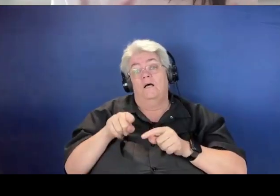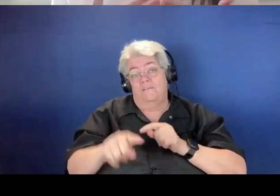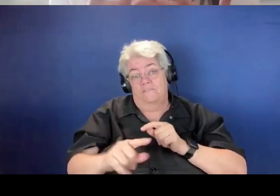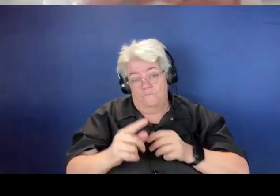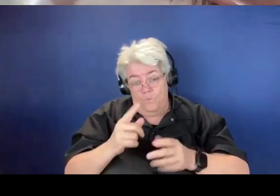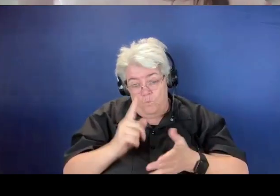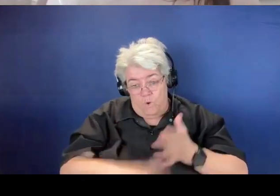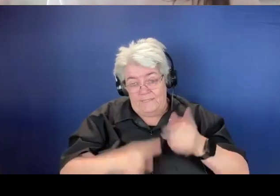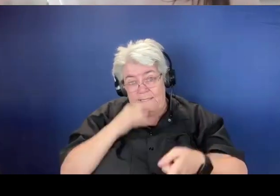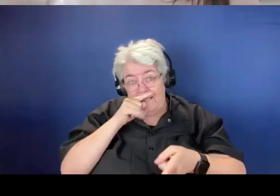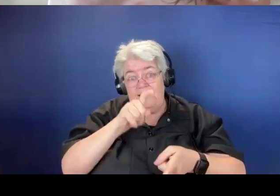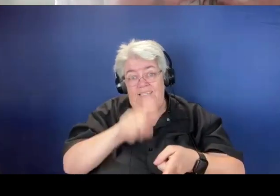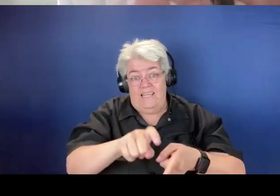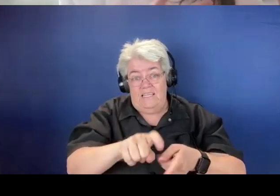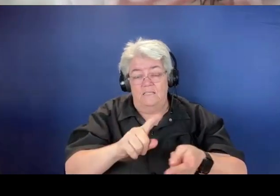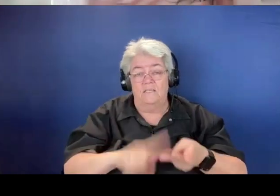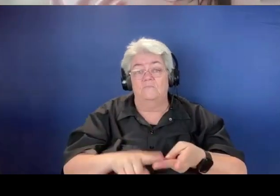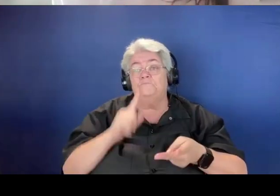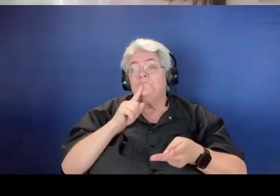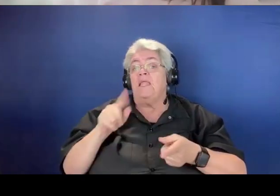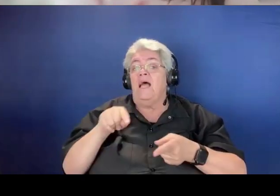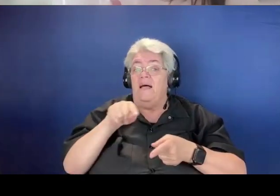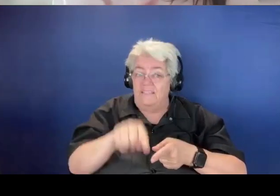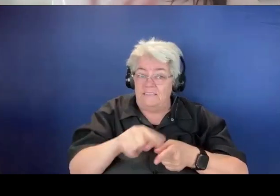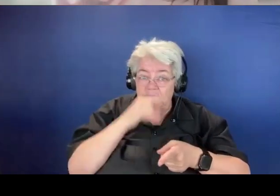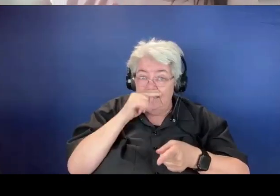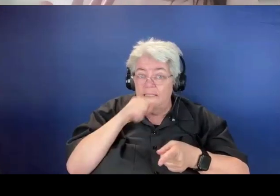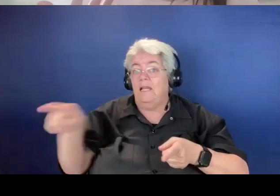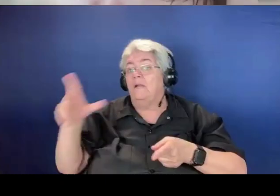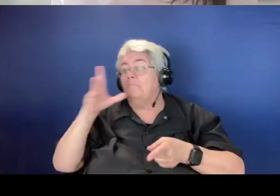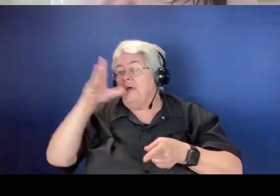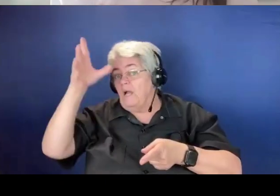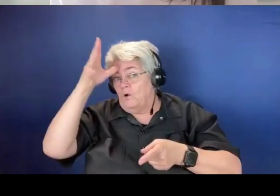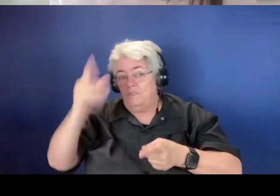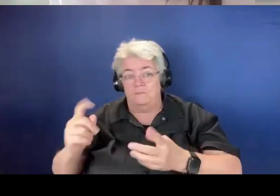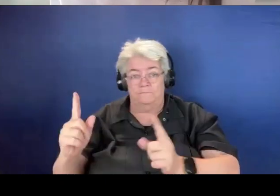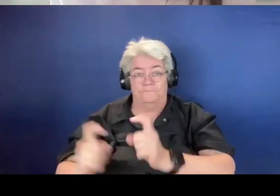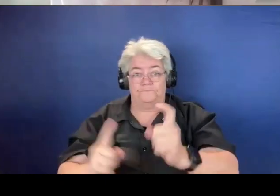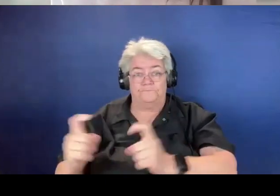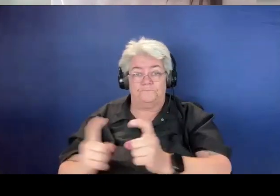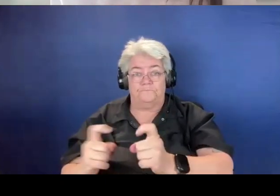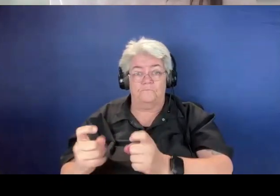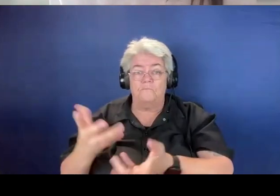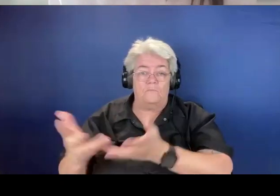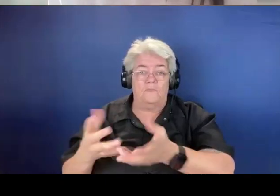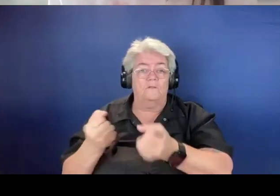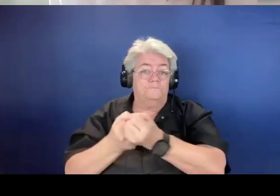needs of the interaction between the child and the parent or the caregiver to support language goals.